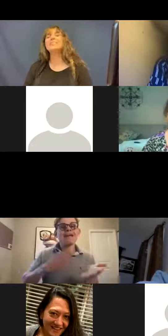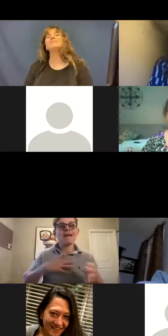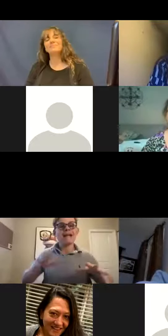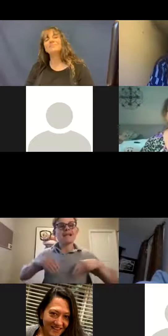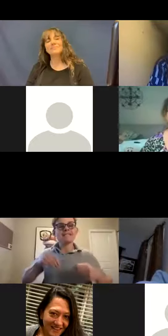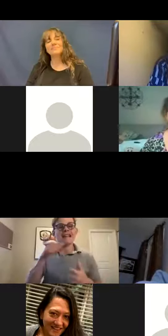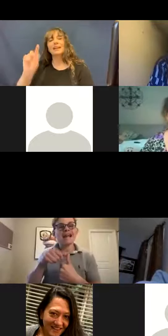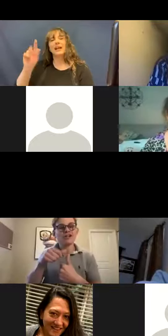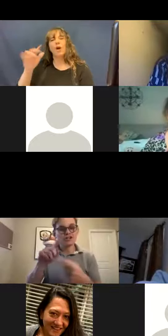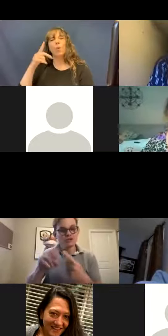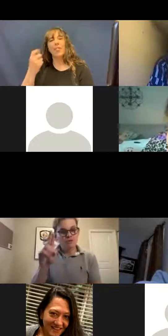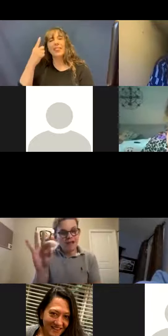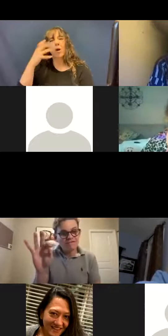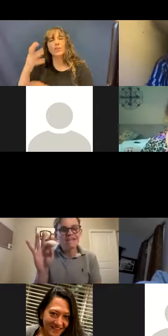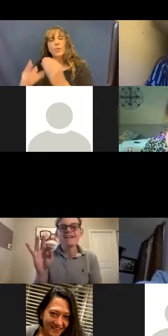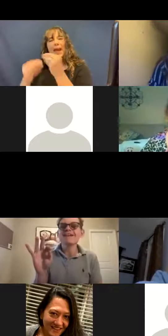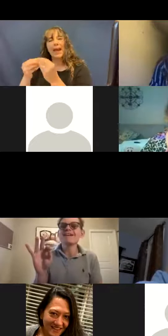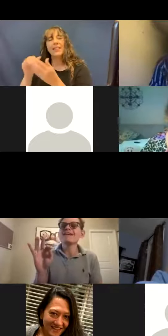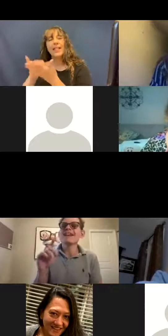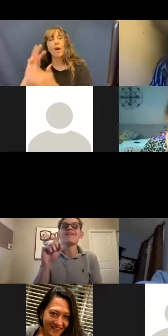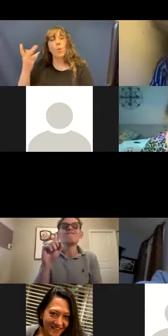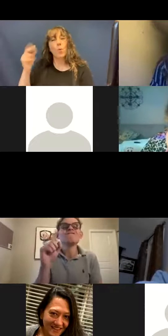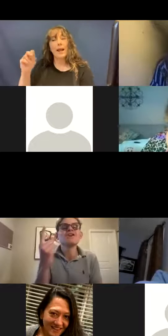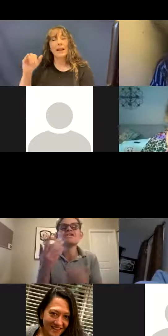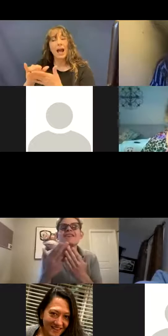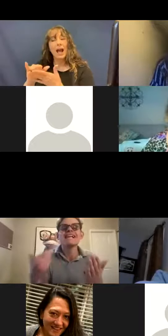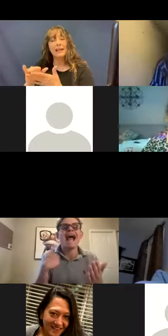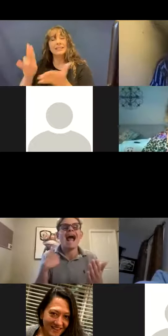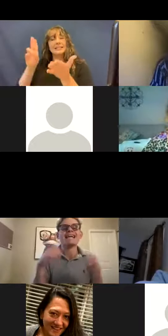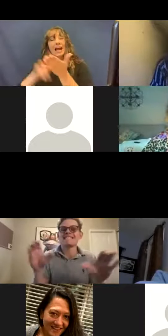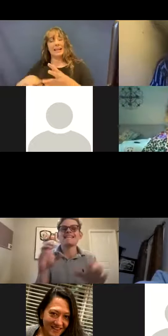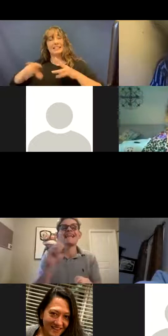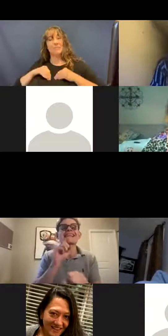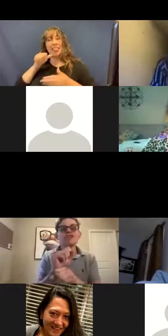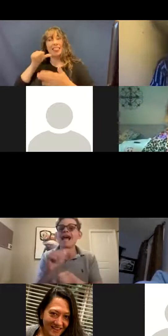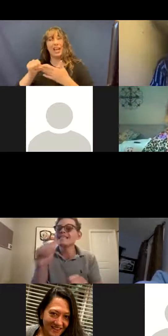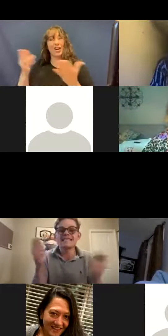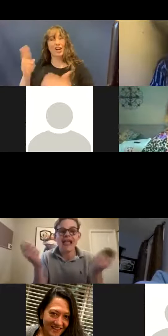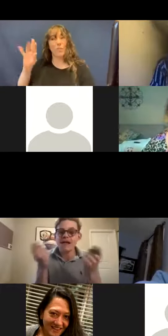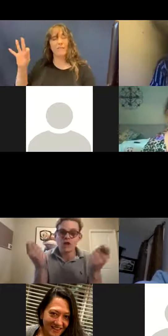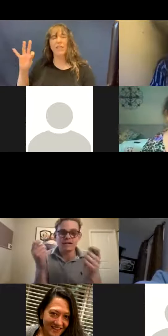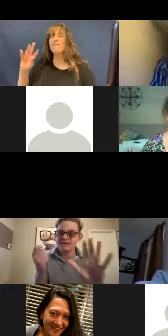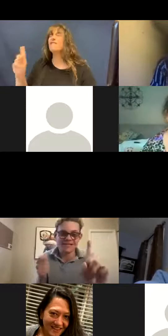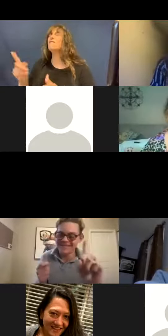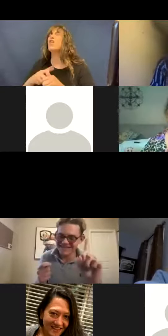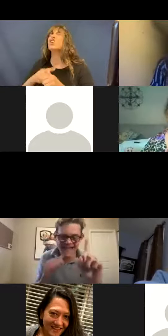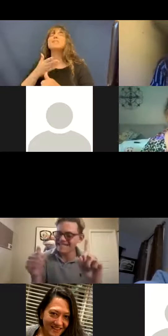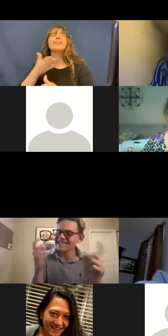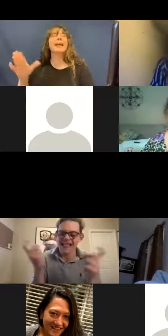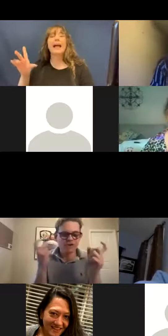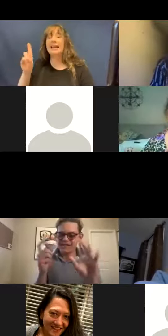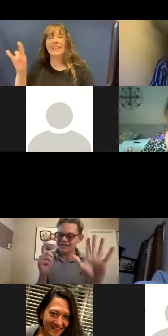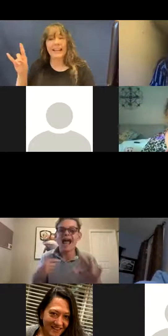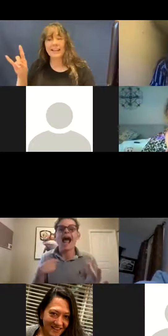add is that when I signed my acceptance letter to UF, the very first thing I did, I before